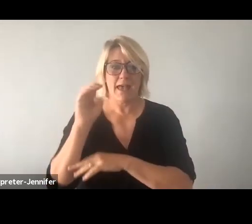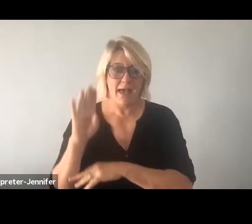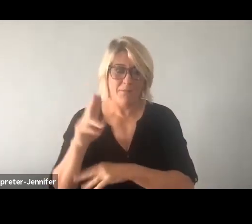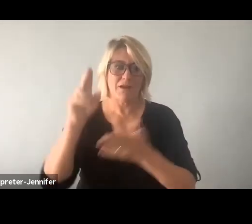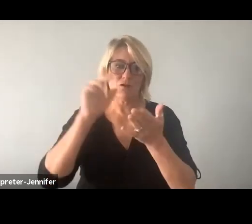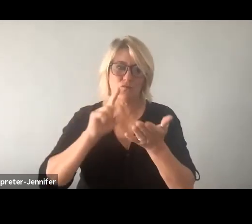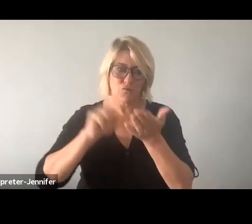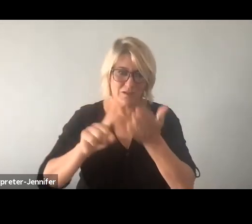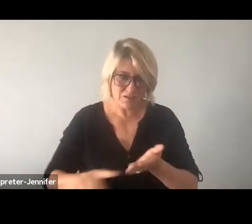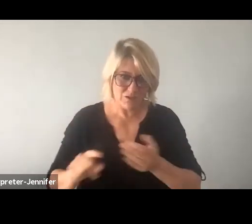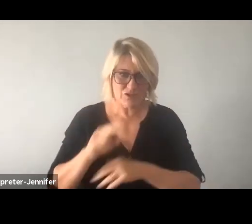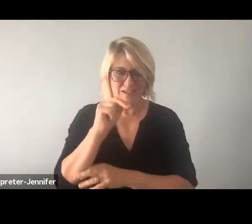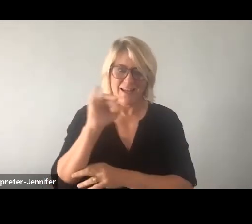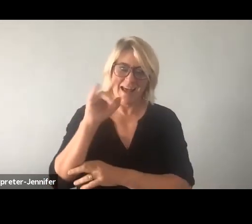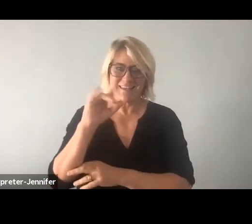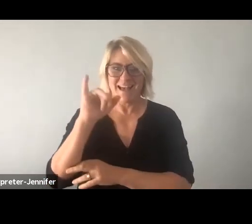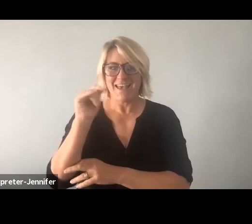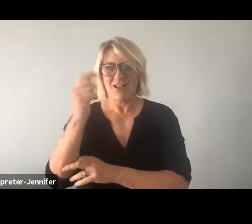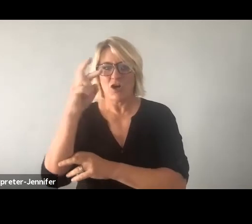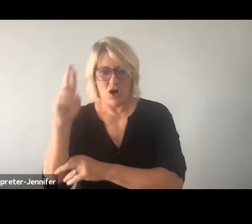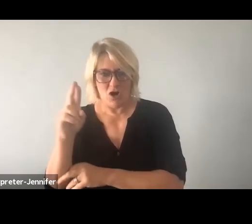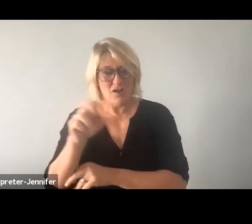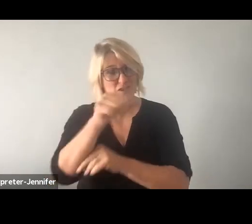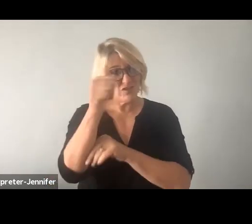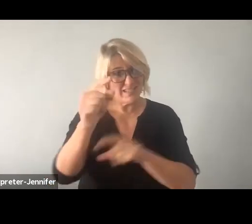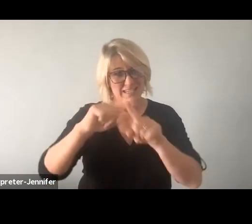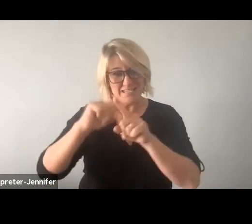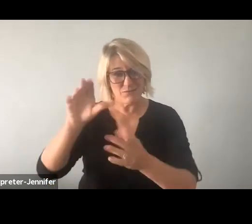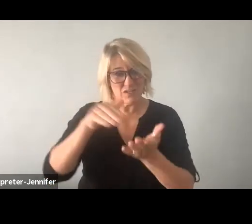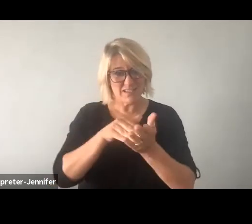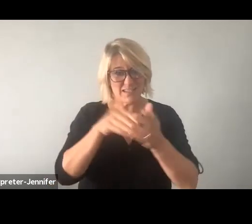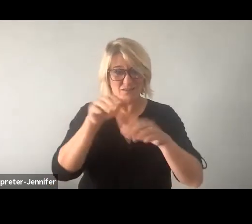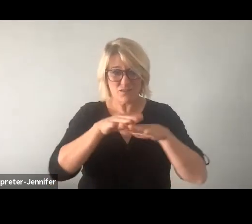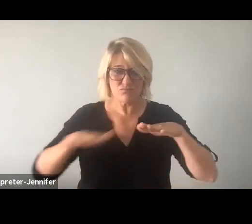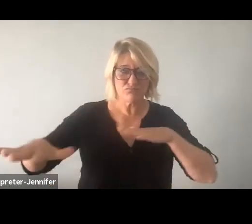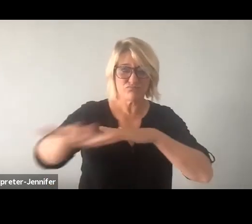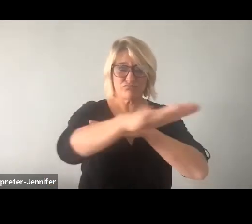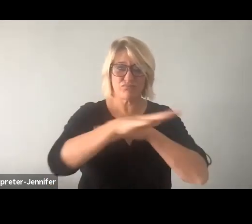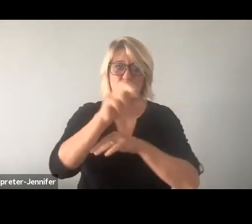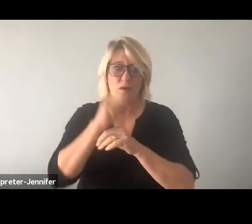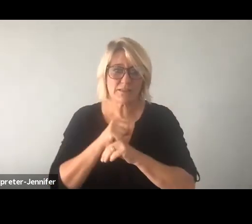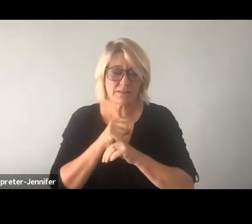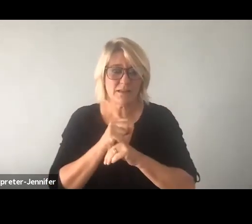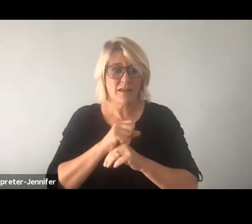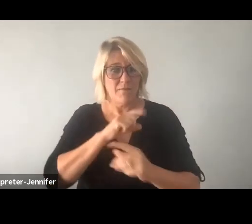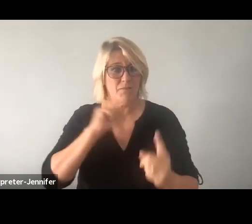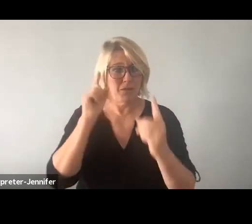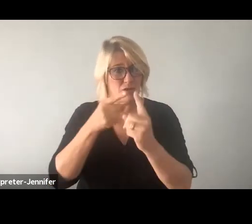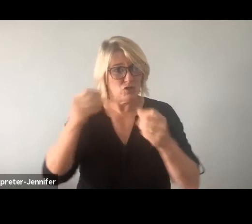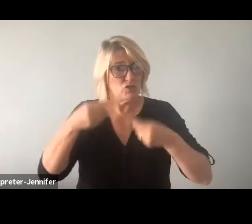institute on disability, independent living, rehabilitation and research which is part of ACL. It is made up of